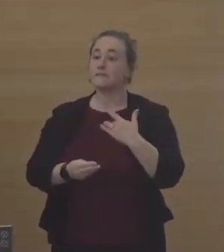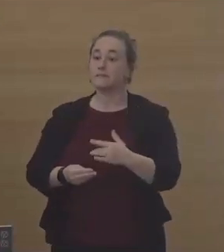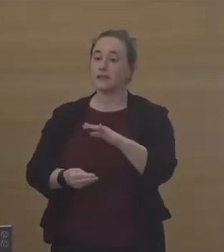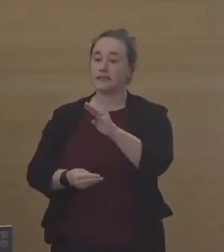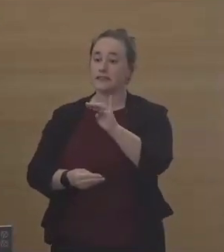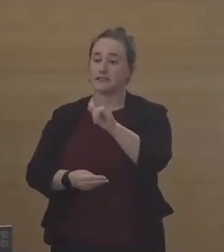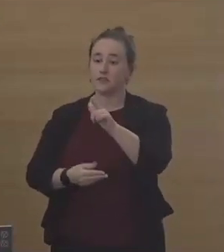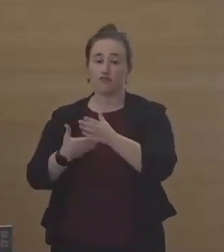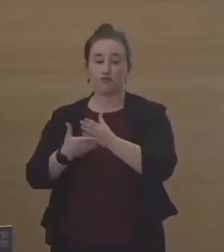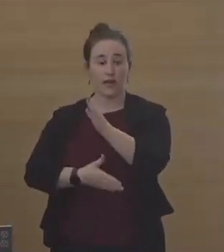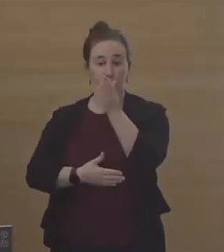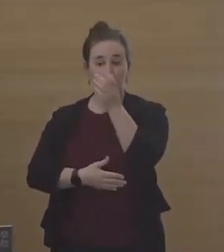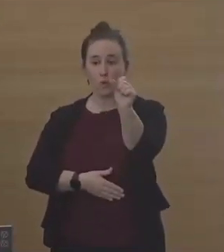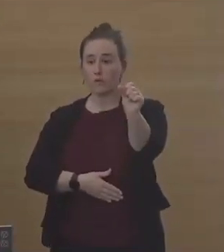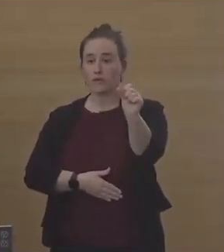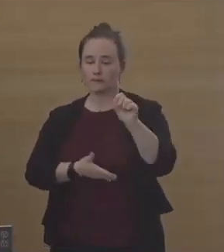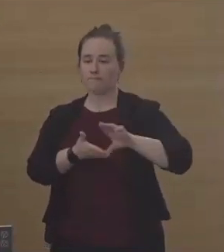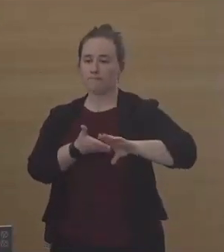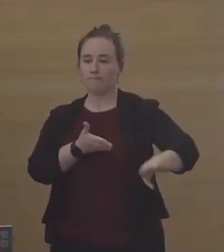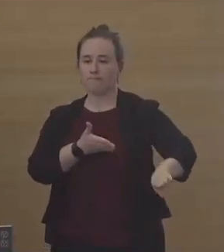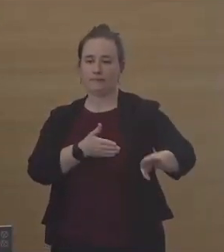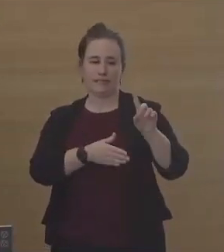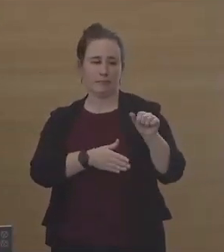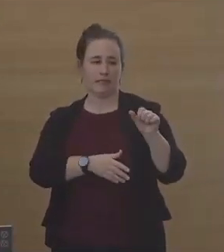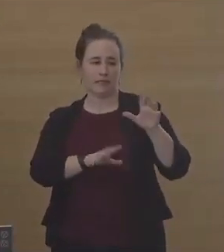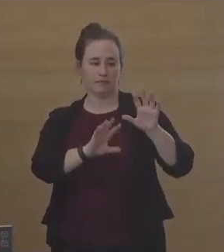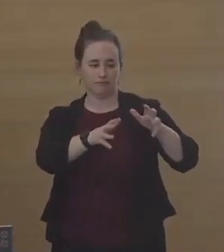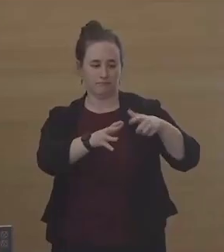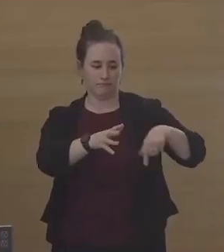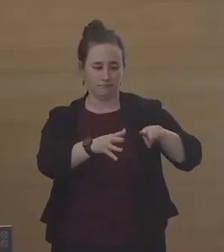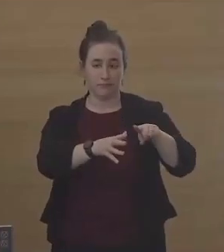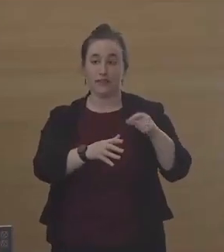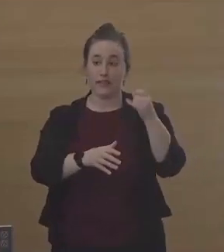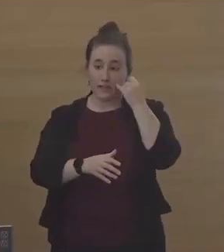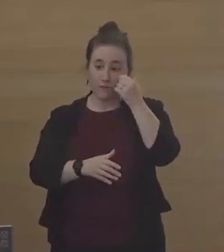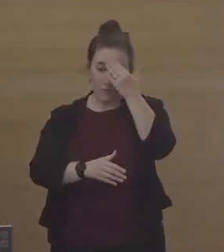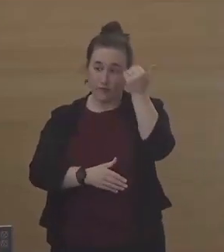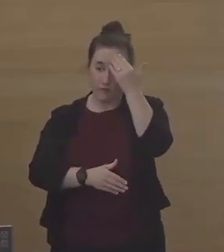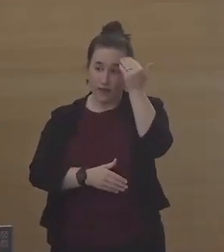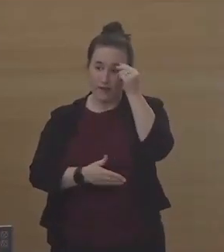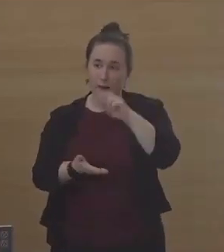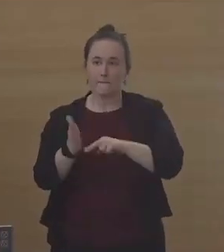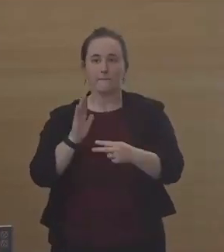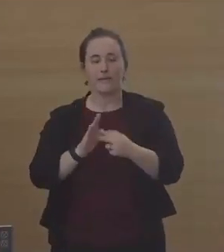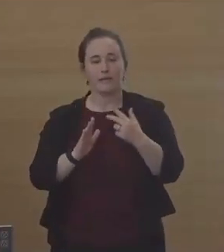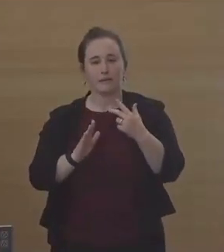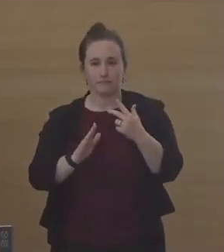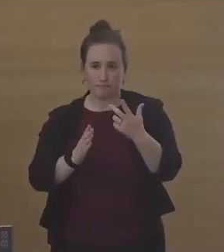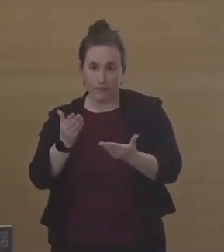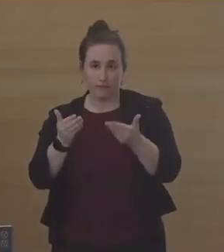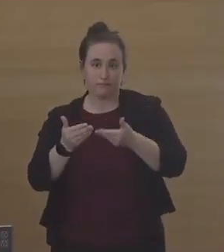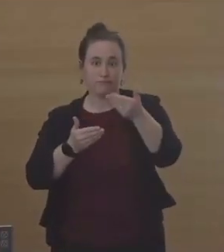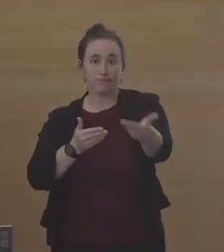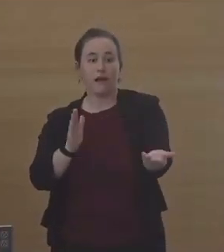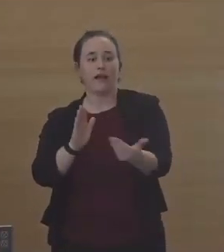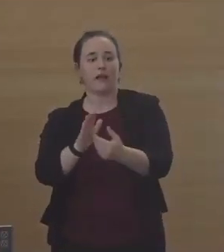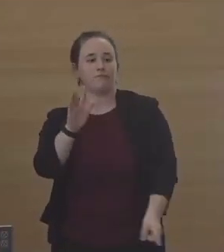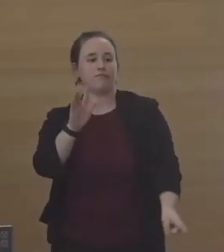And the more we forget about these types of movement, the more risk we are at having to fight them again. Even if you aren't part of the community,